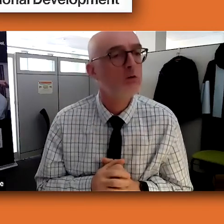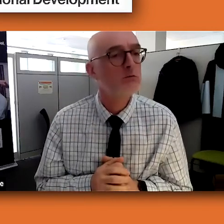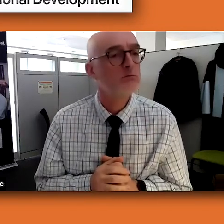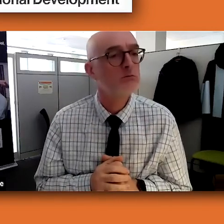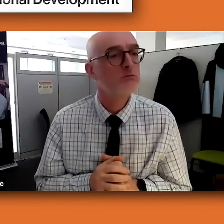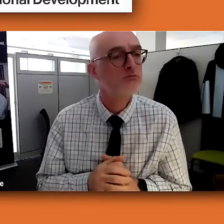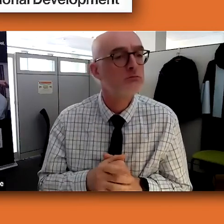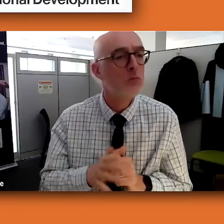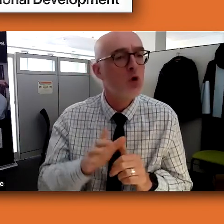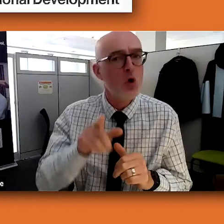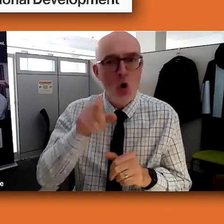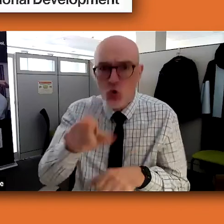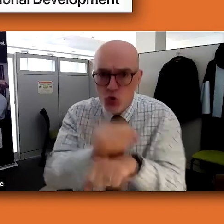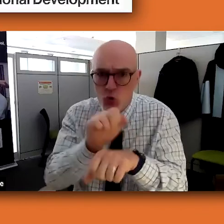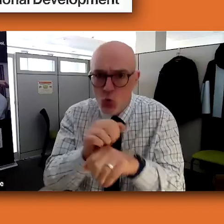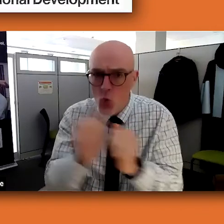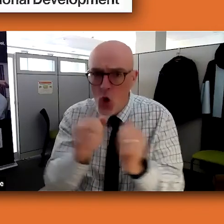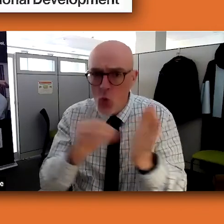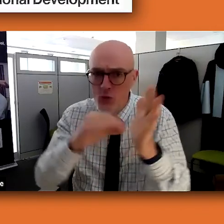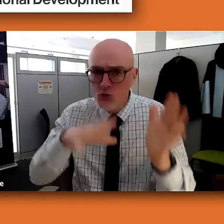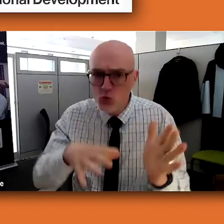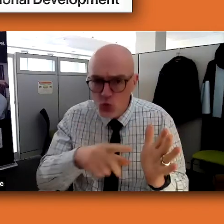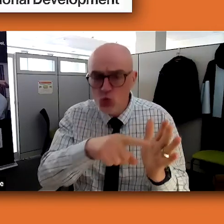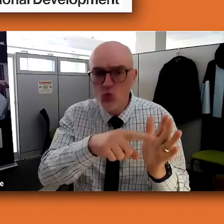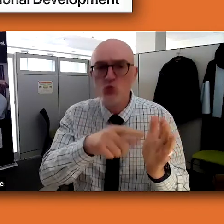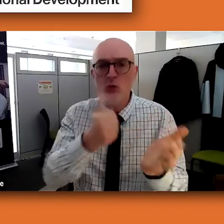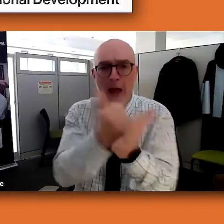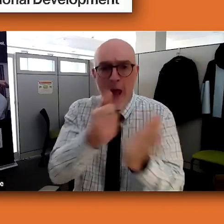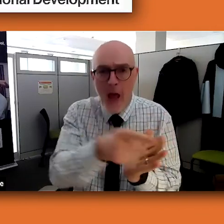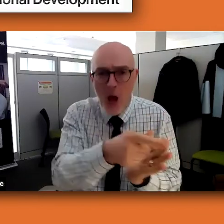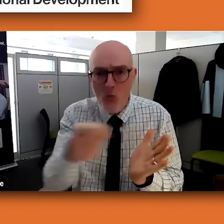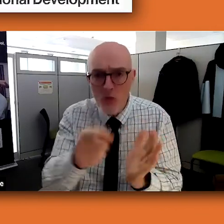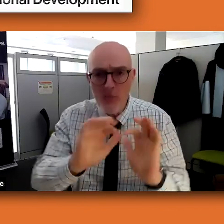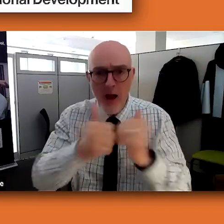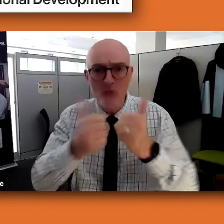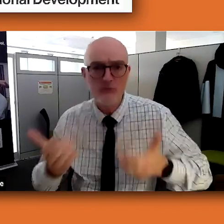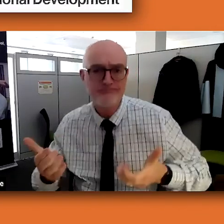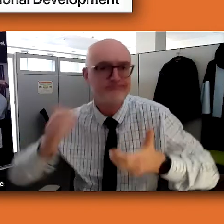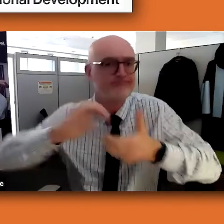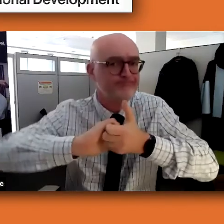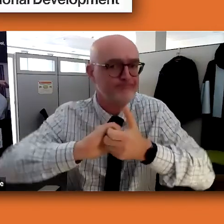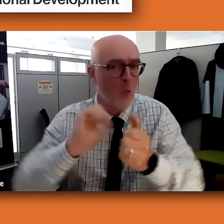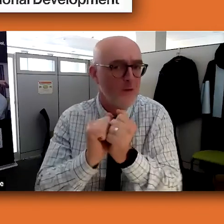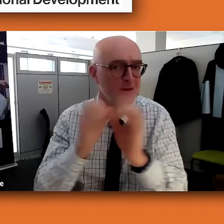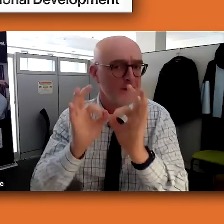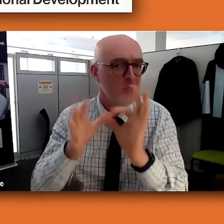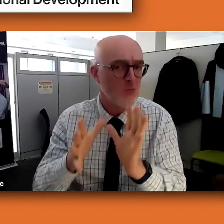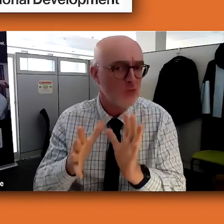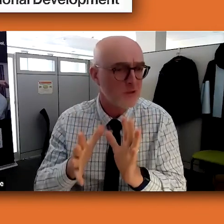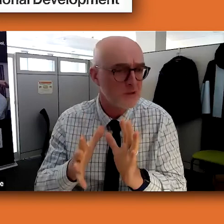"and your work is also inspiring. "Do you work with students on how best to work